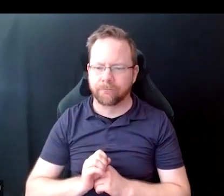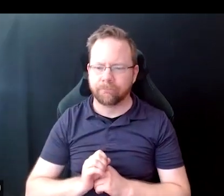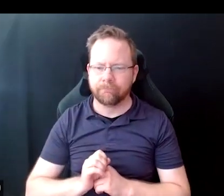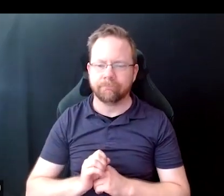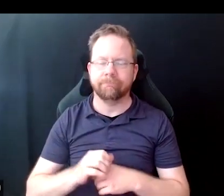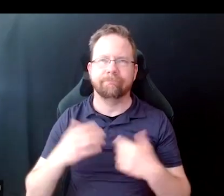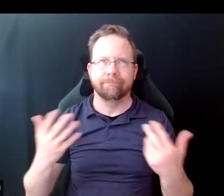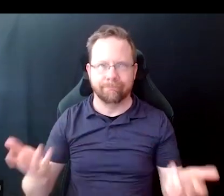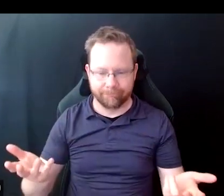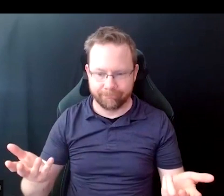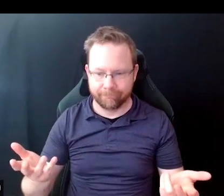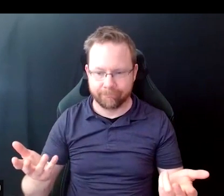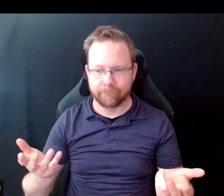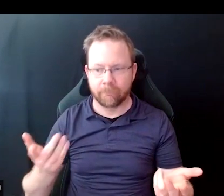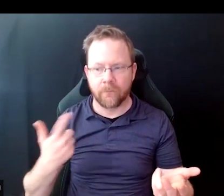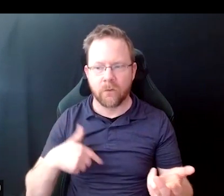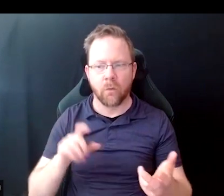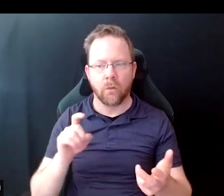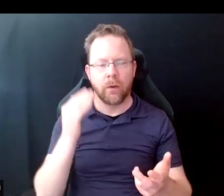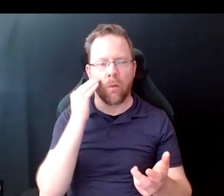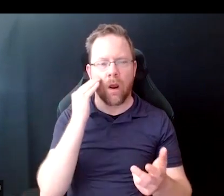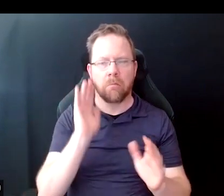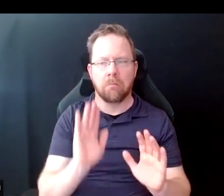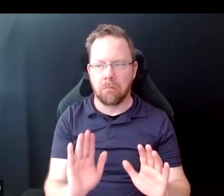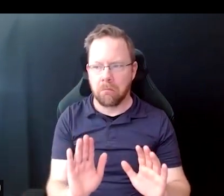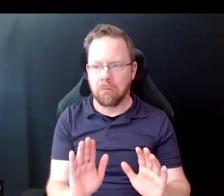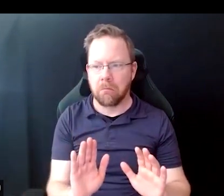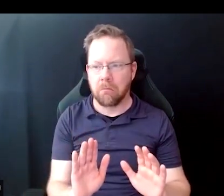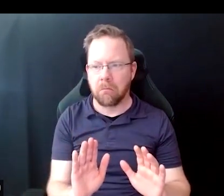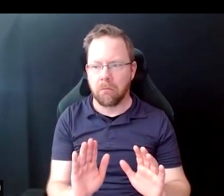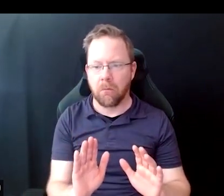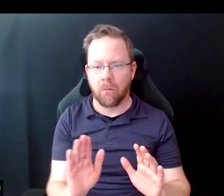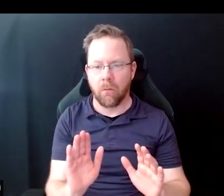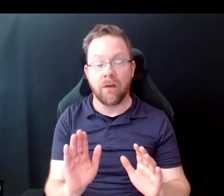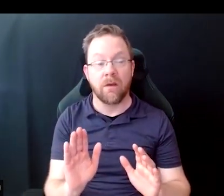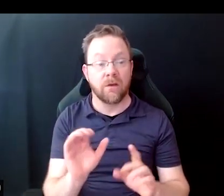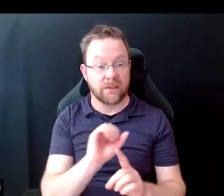Again, we want to be aware of the circumstances of off-nominal landings,